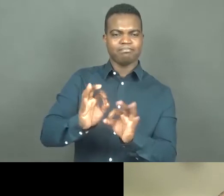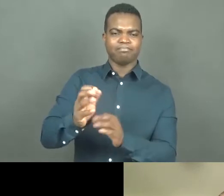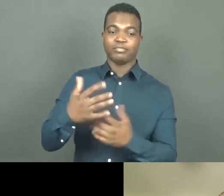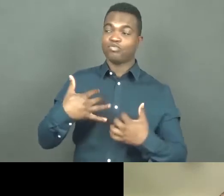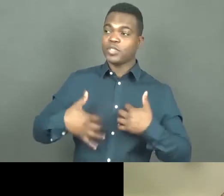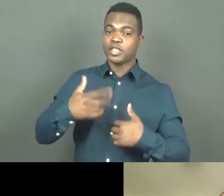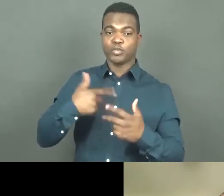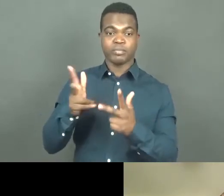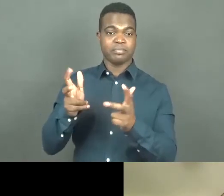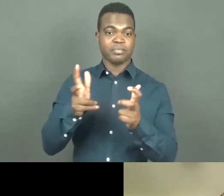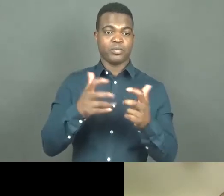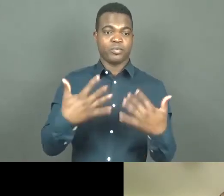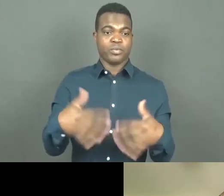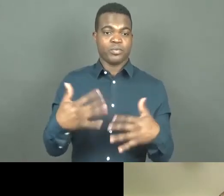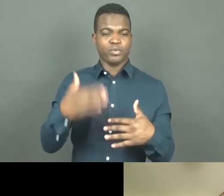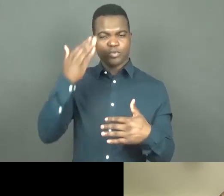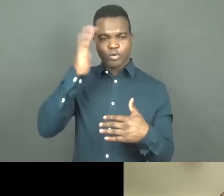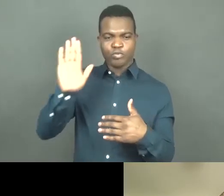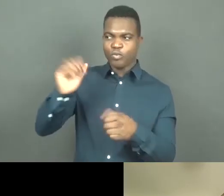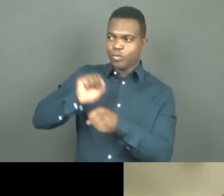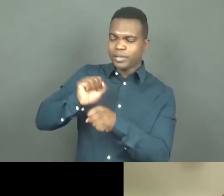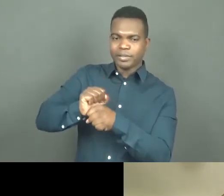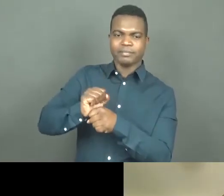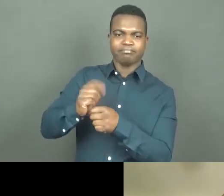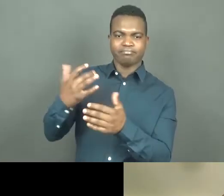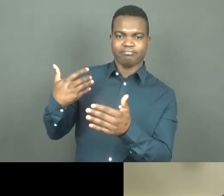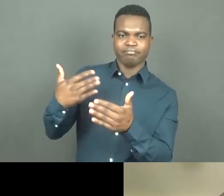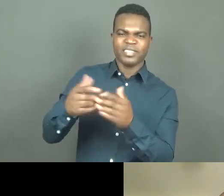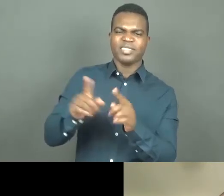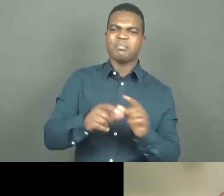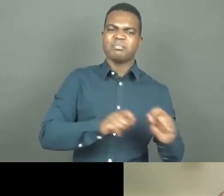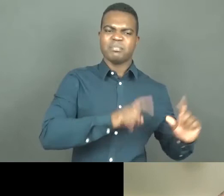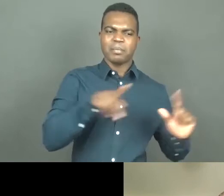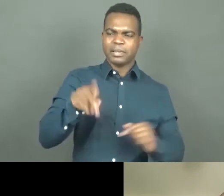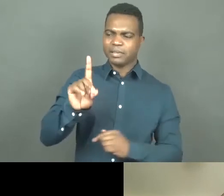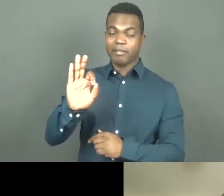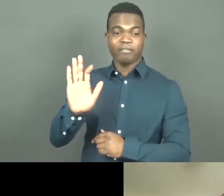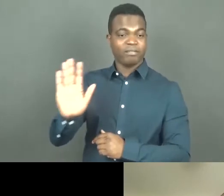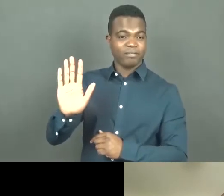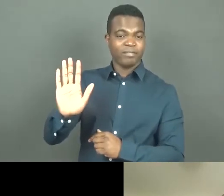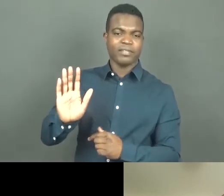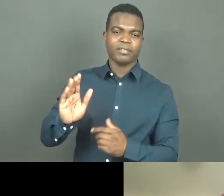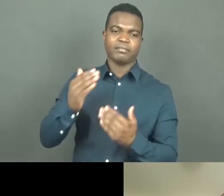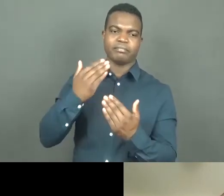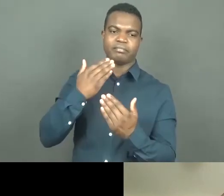we have a second question to ask you. I think you started to speak about it. Now that you have more